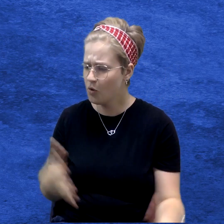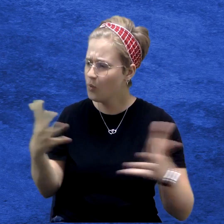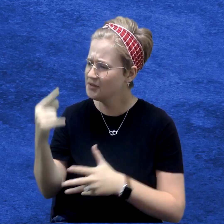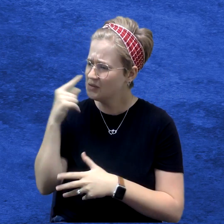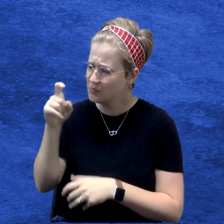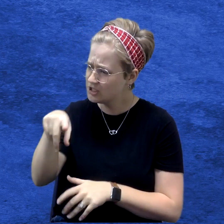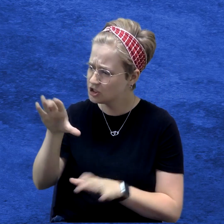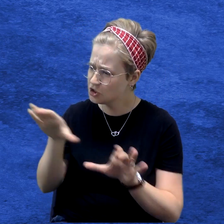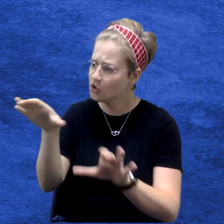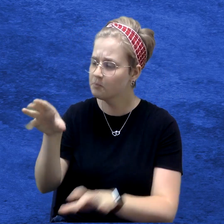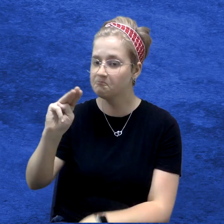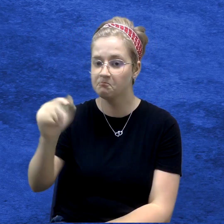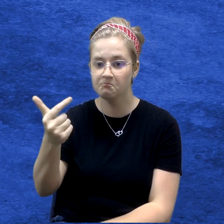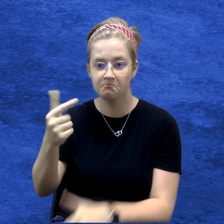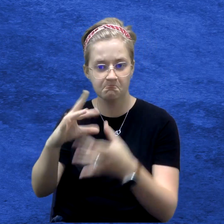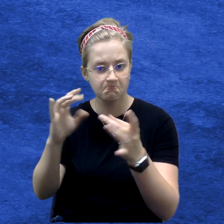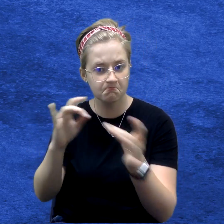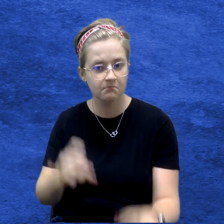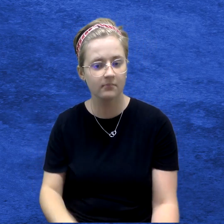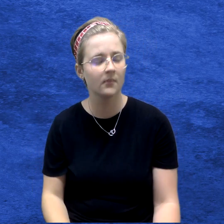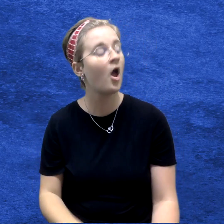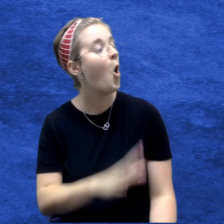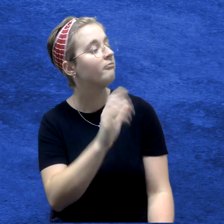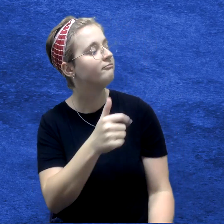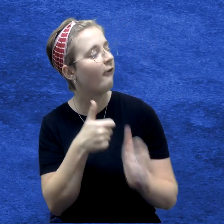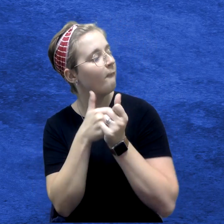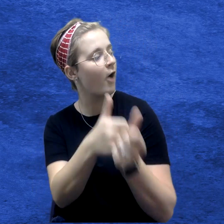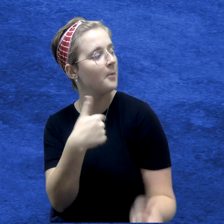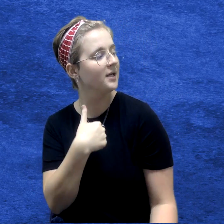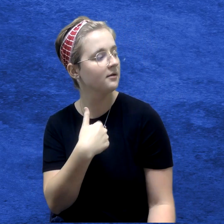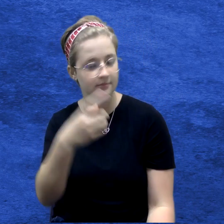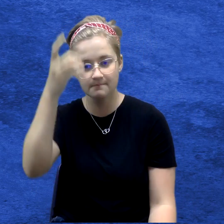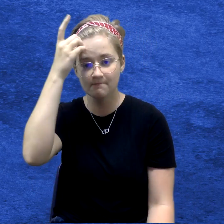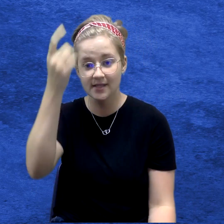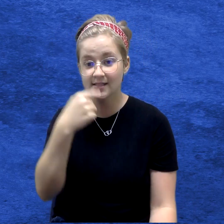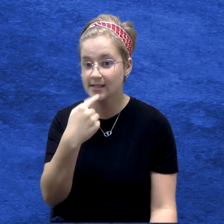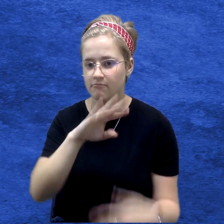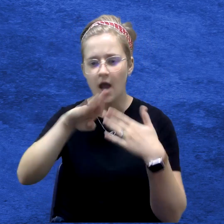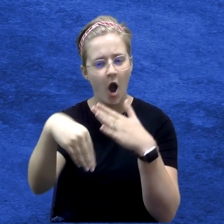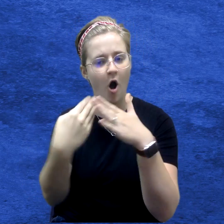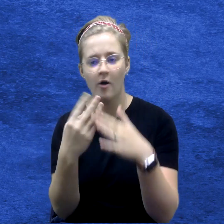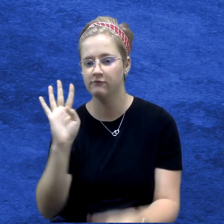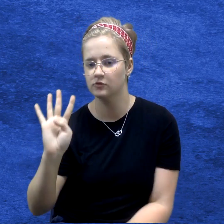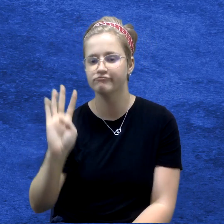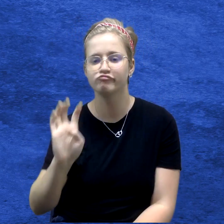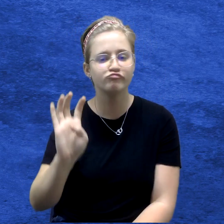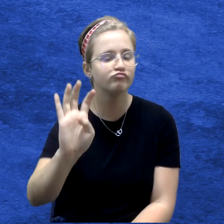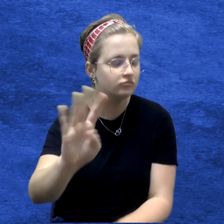“Follow me!” Dink said. For the second time, they all trooped into the hotel lobby.